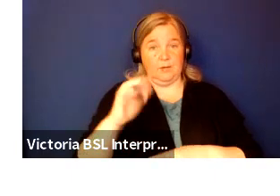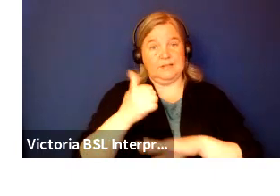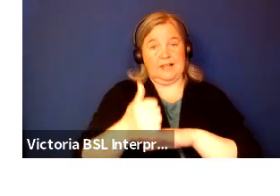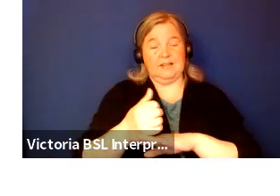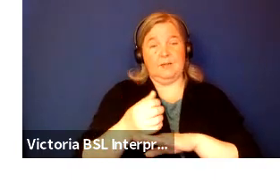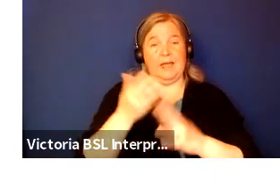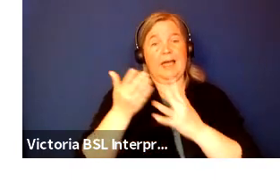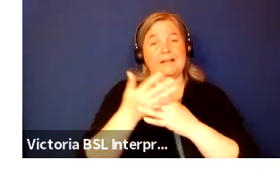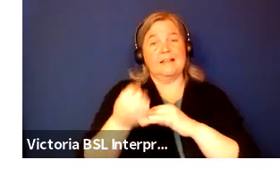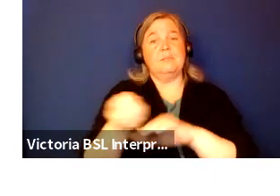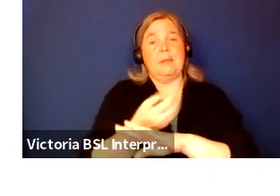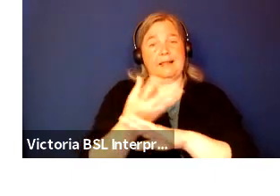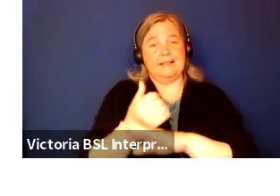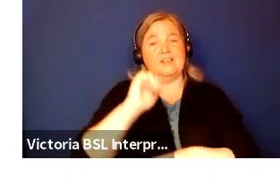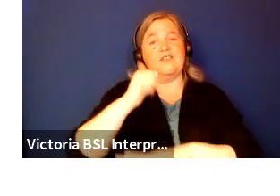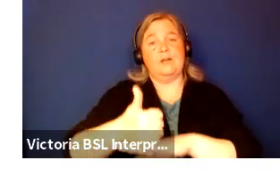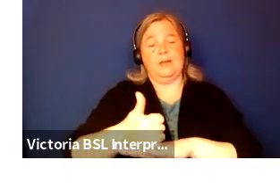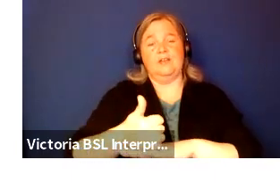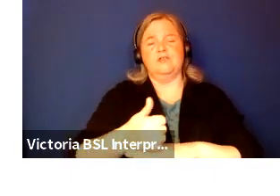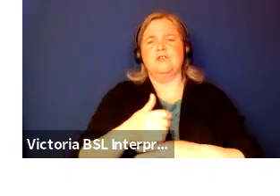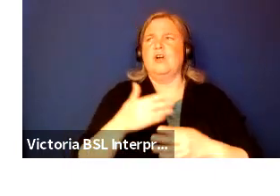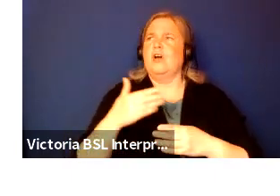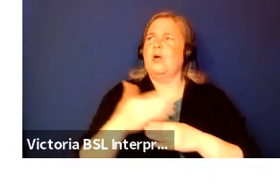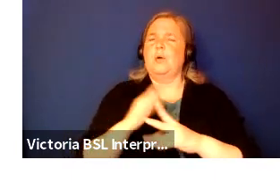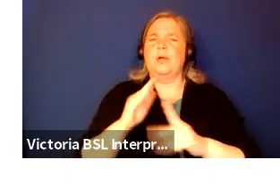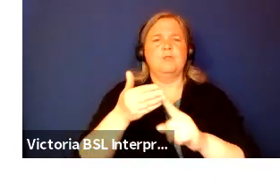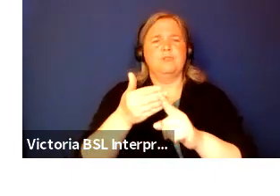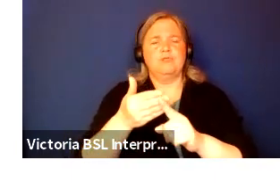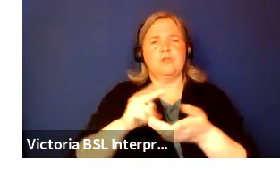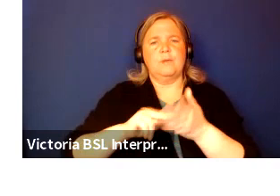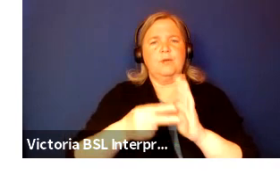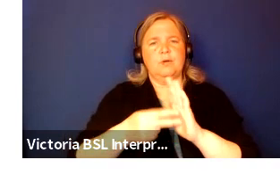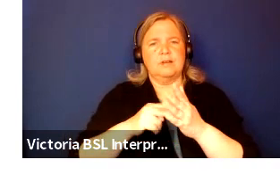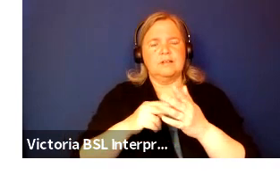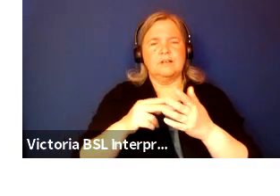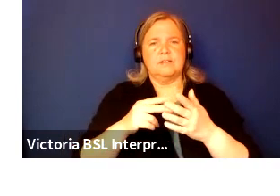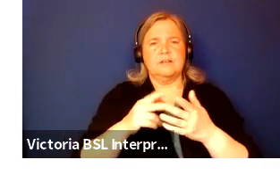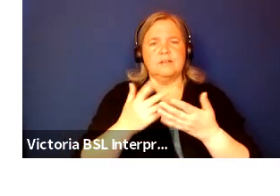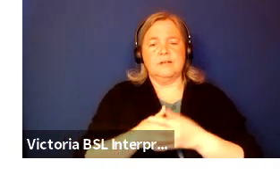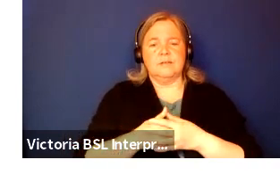Our working approach, the organization's work is as much as possible right